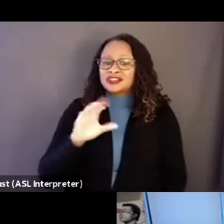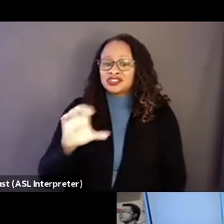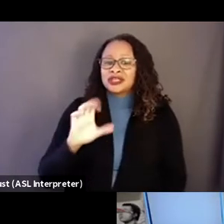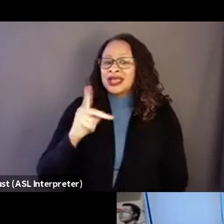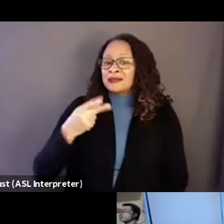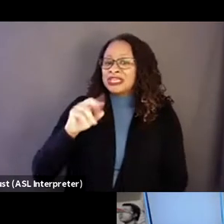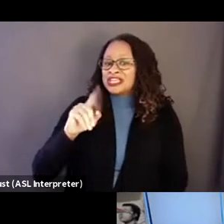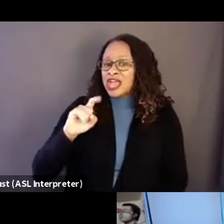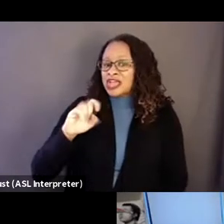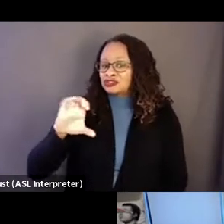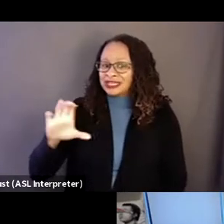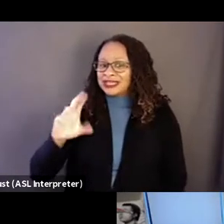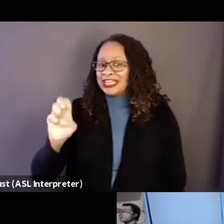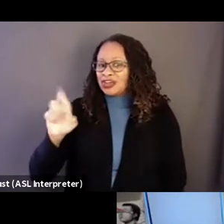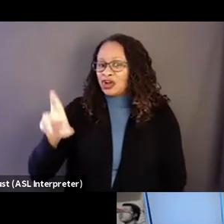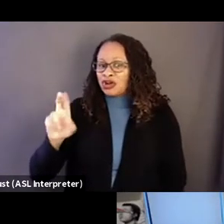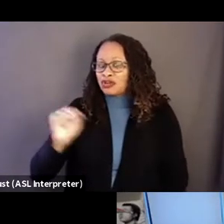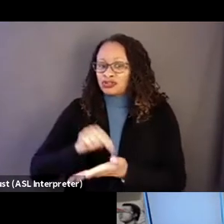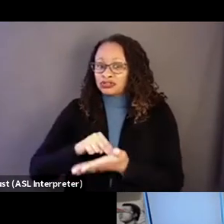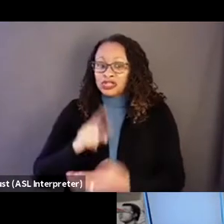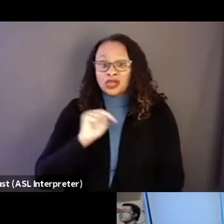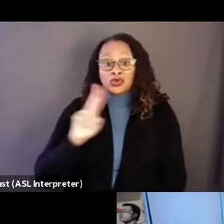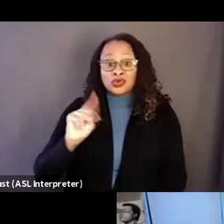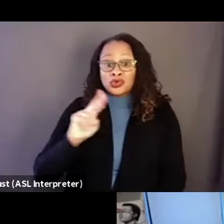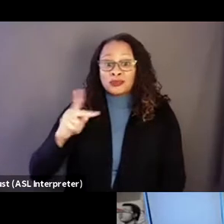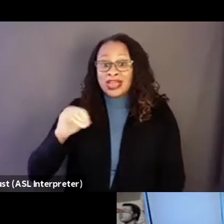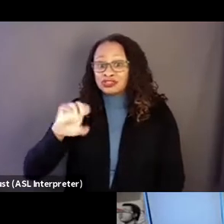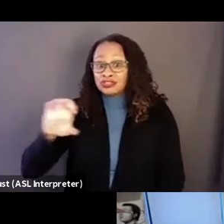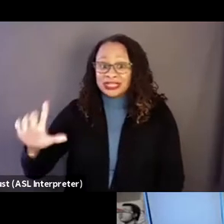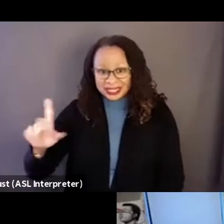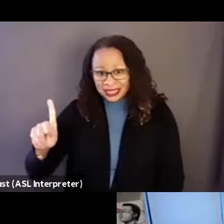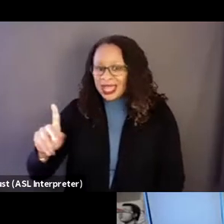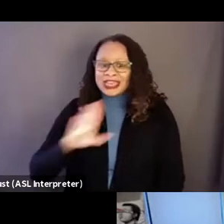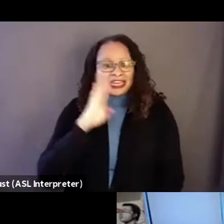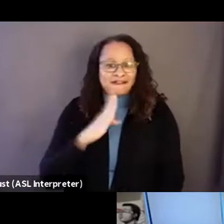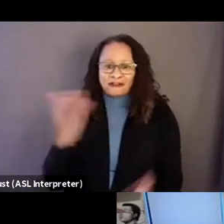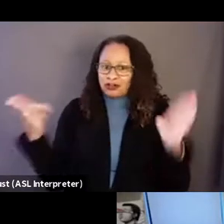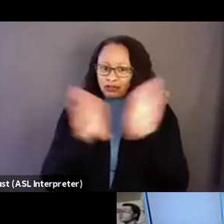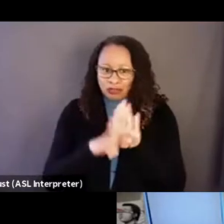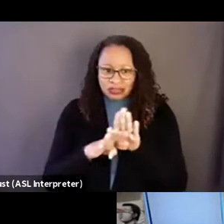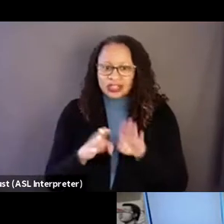Nunu and Patrick never closed their doors. They're among the few daycares that have remained open,